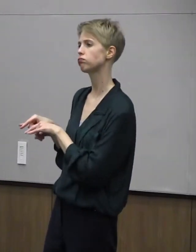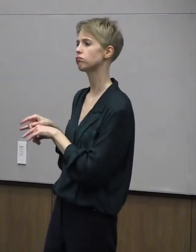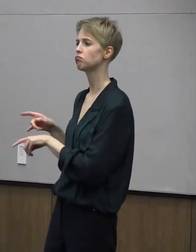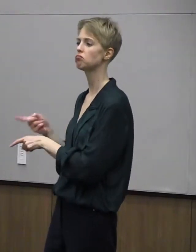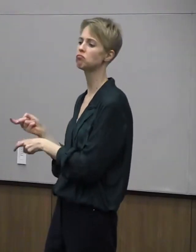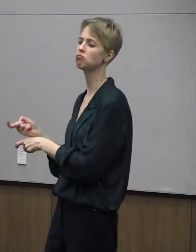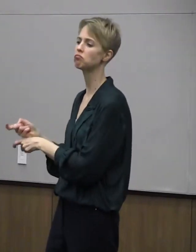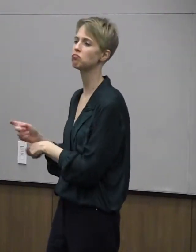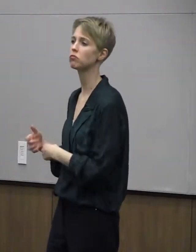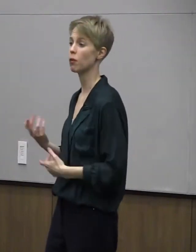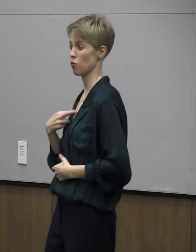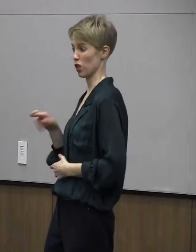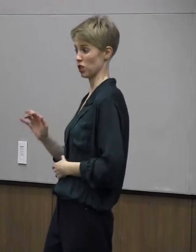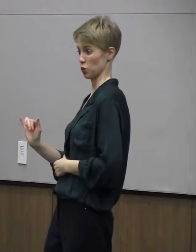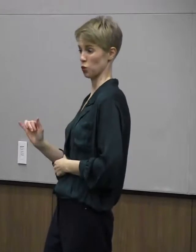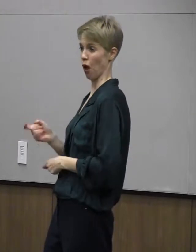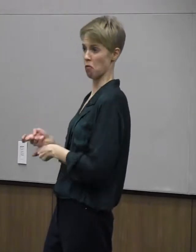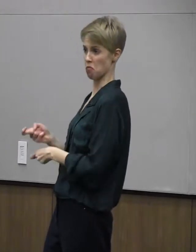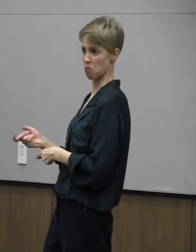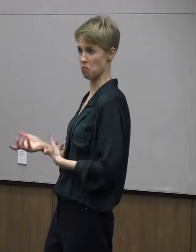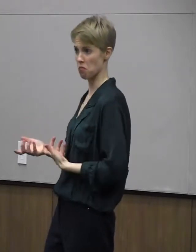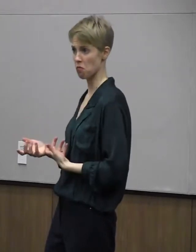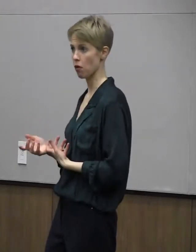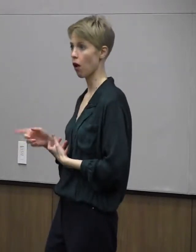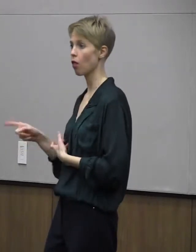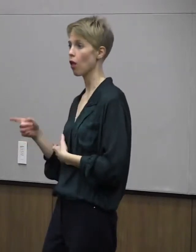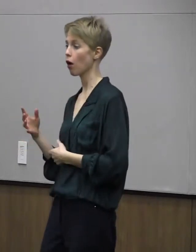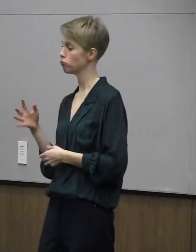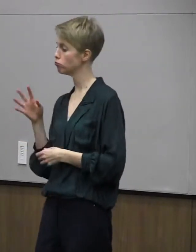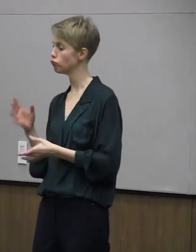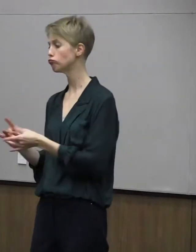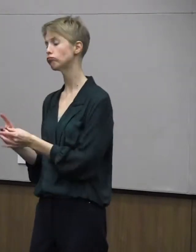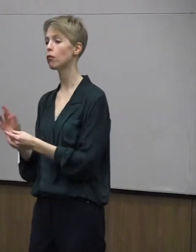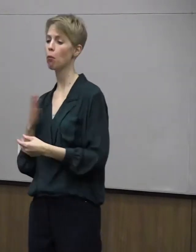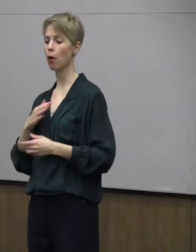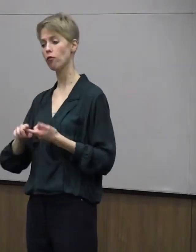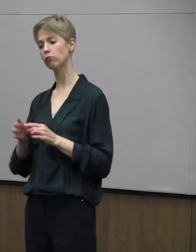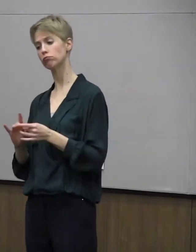Insulting references to their friends. All provide an easy answer to the